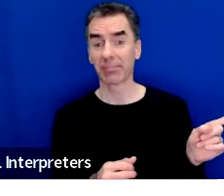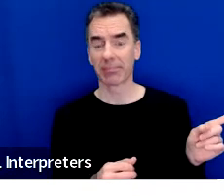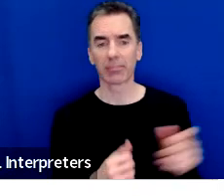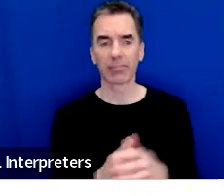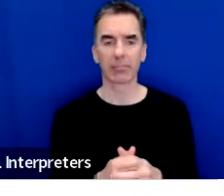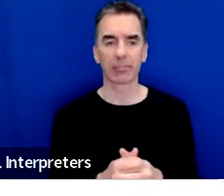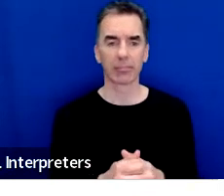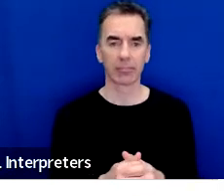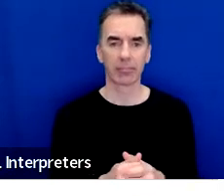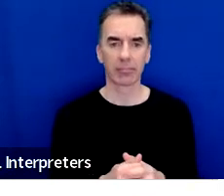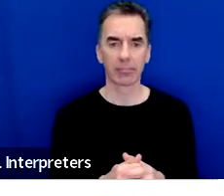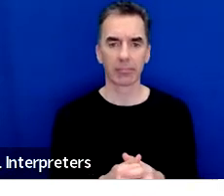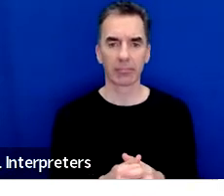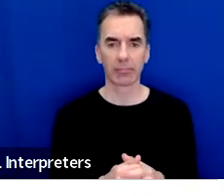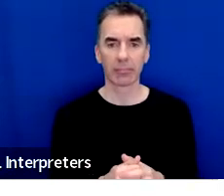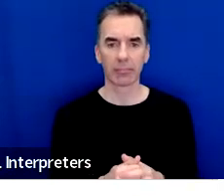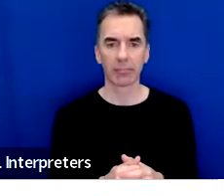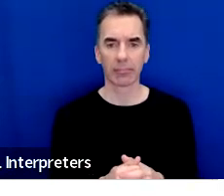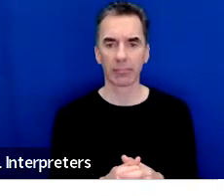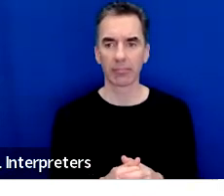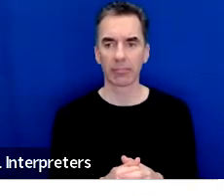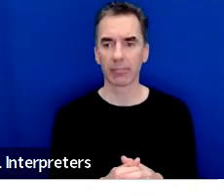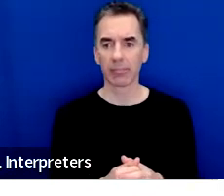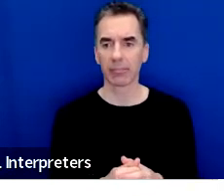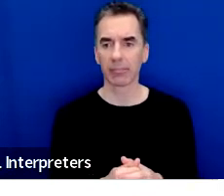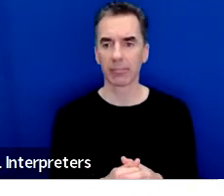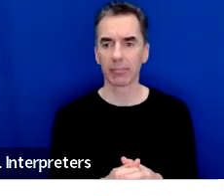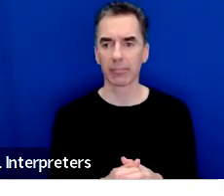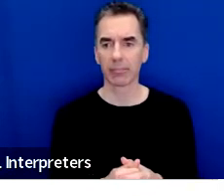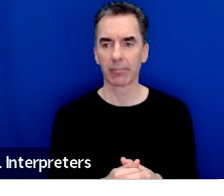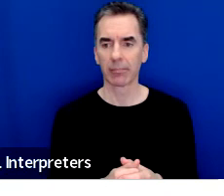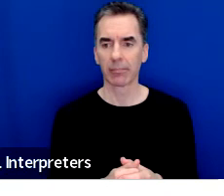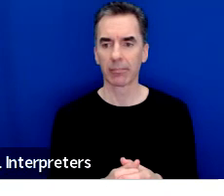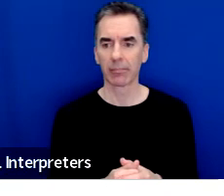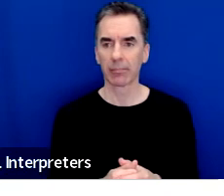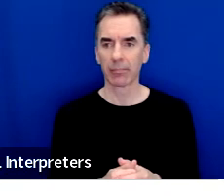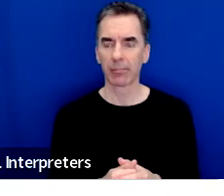not the whole module although this the last one is a discussion,